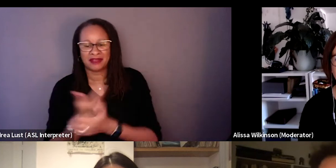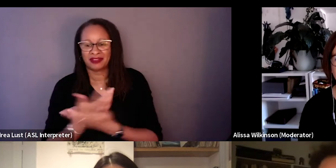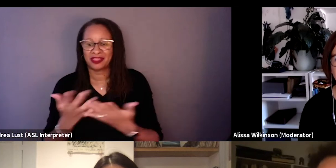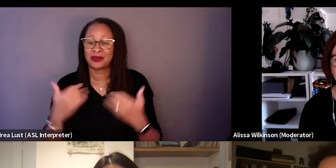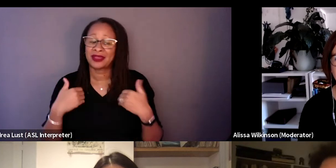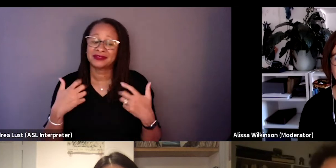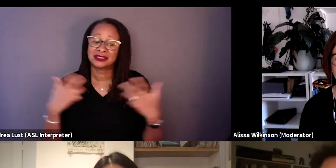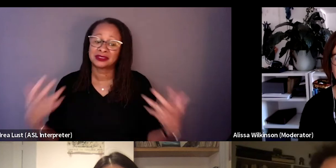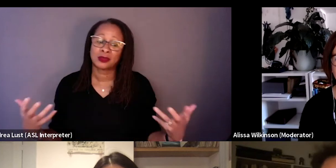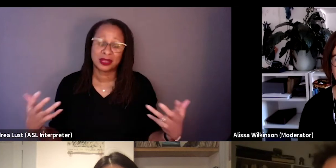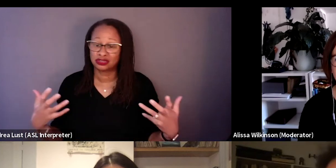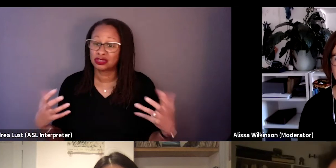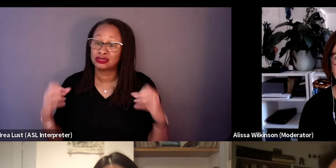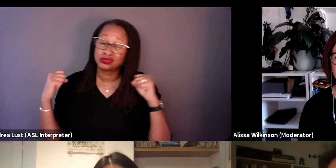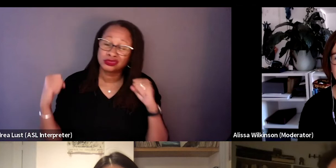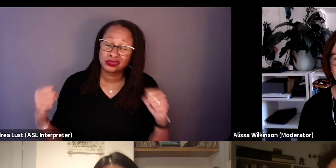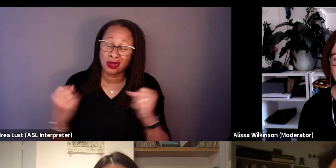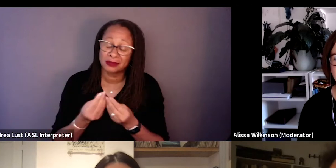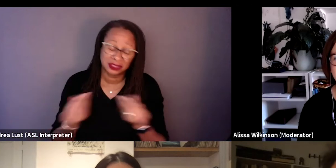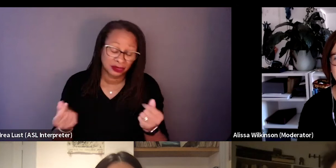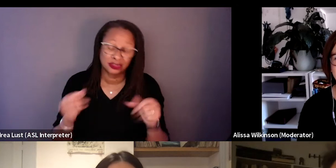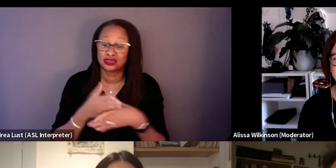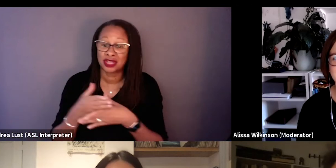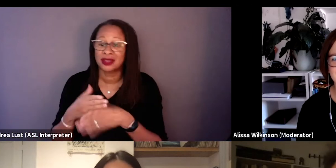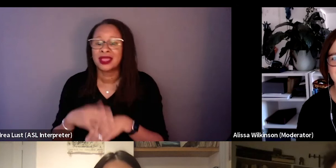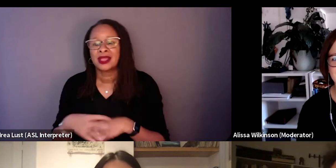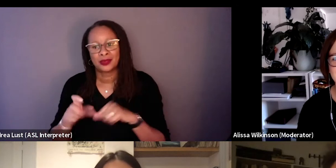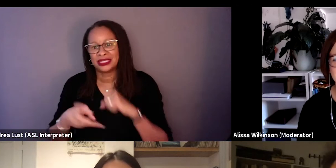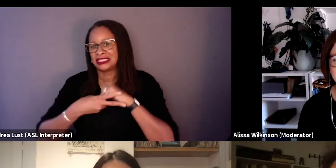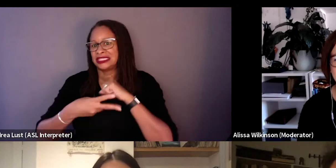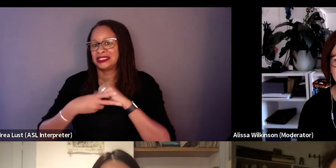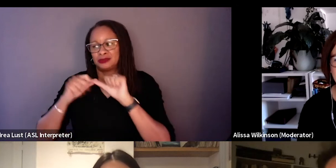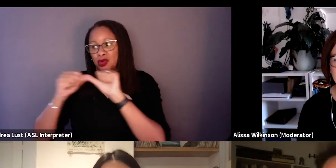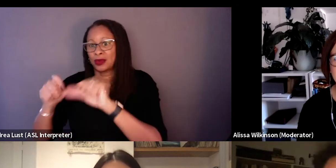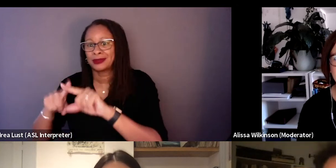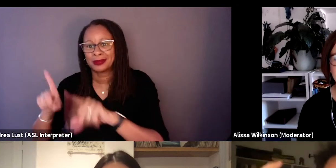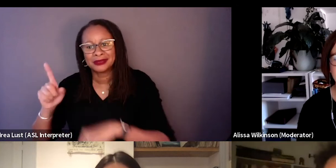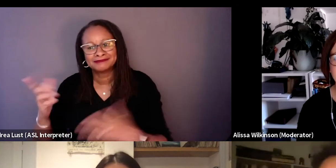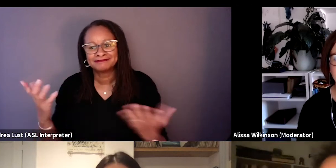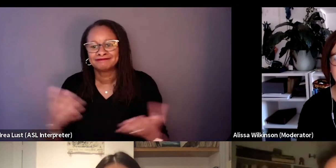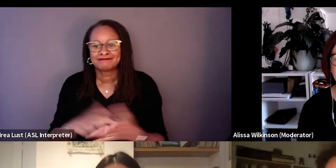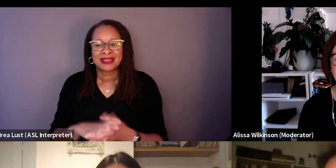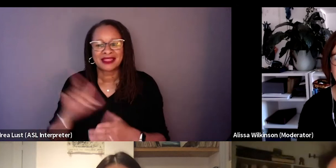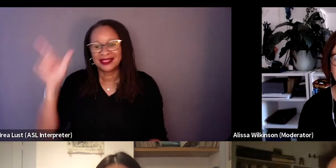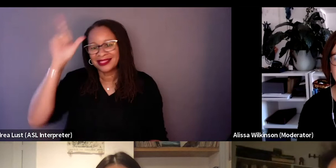so much strong material to, to keep on telling. But yeah, it's just the logic and the rhythm of a film,